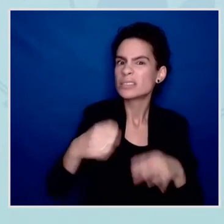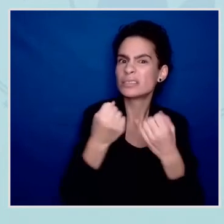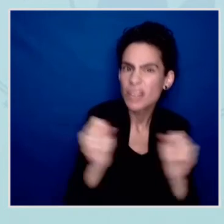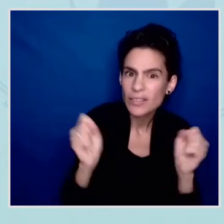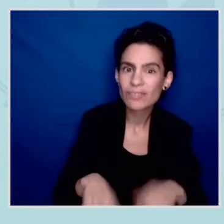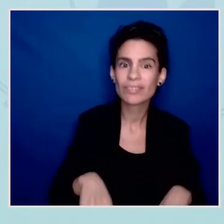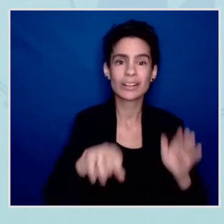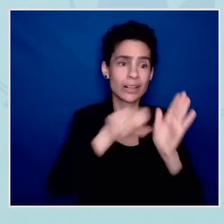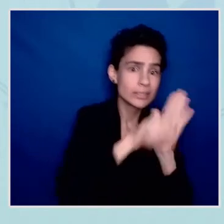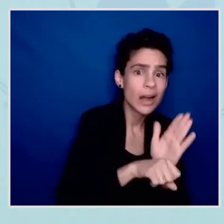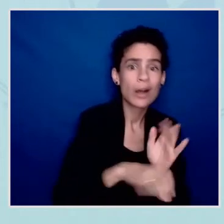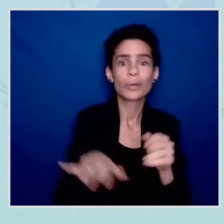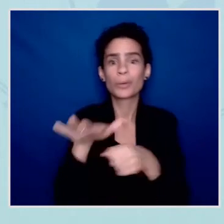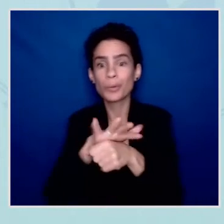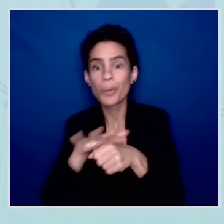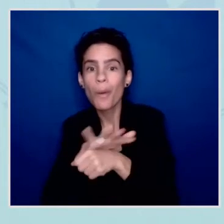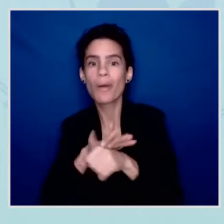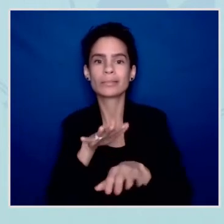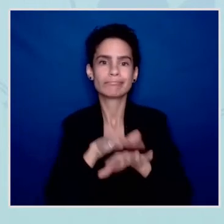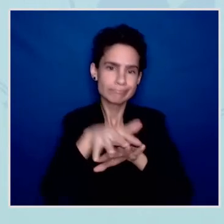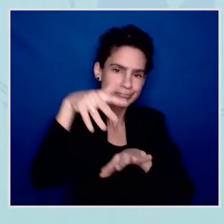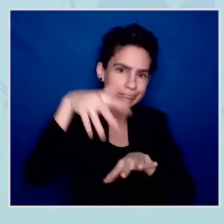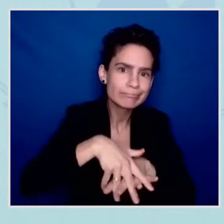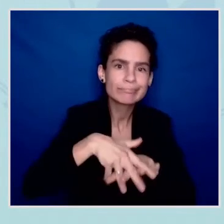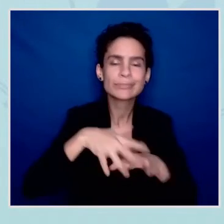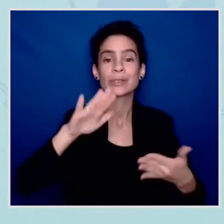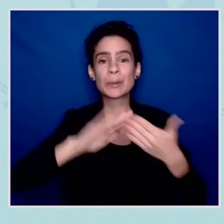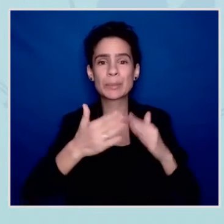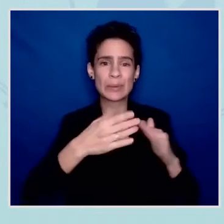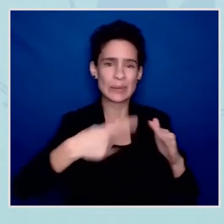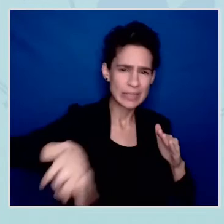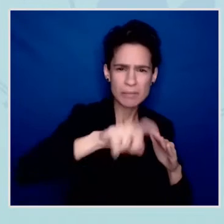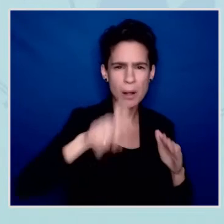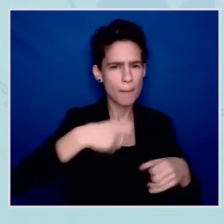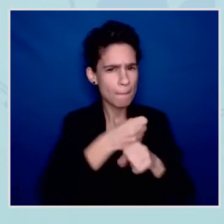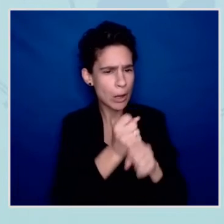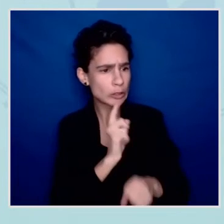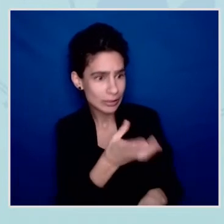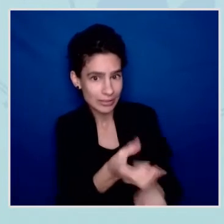OF MILLIONS OF DOLLARS TO HELP